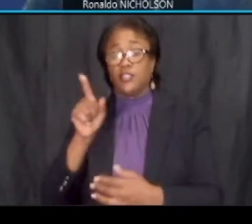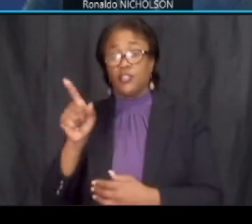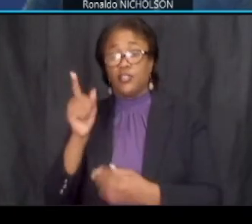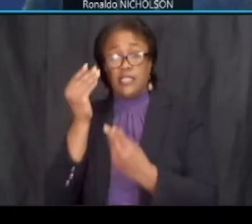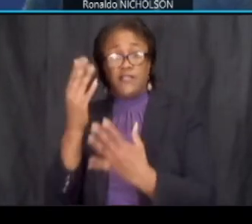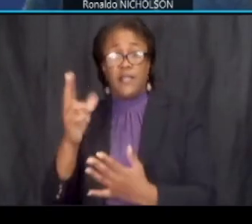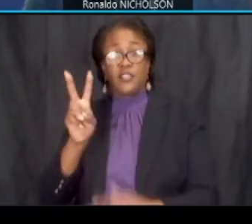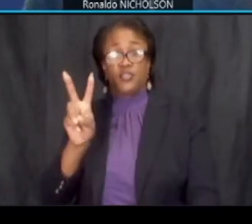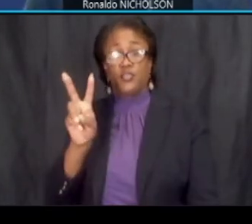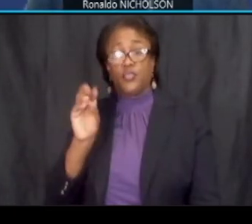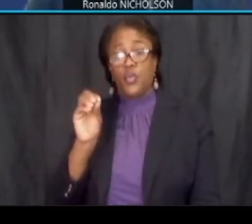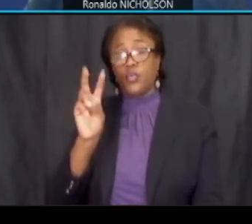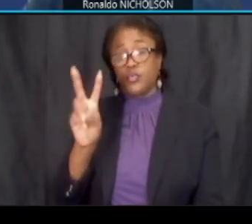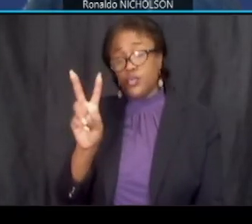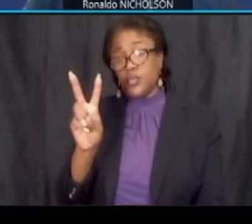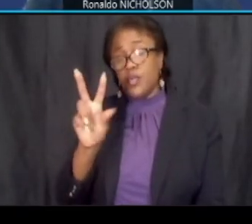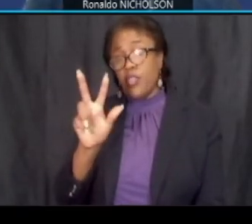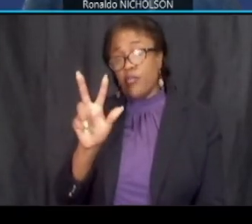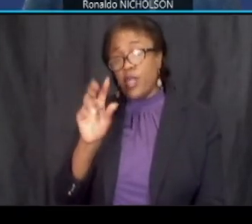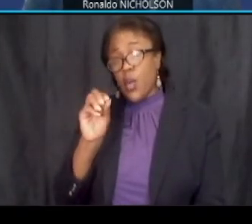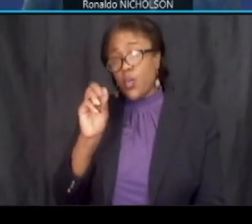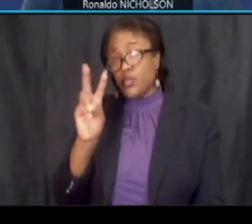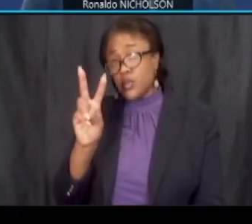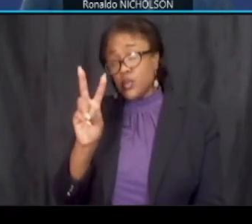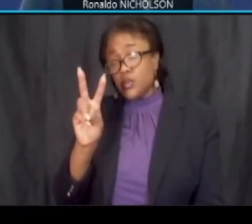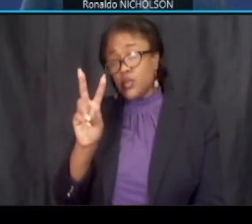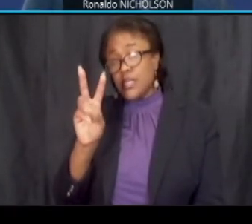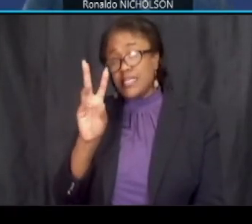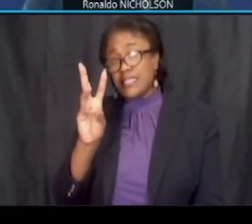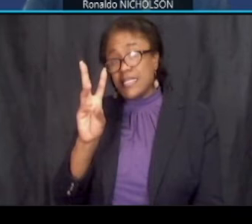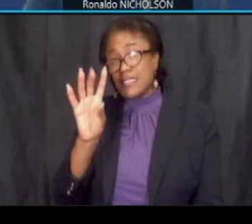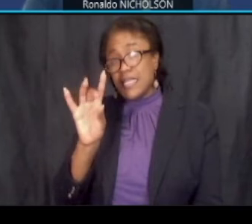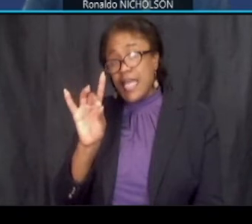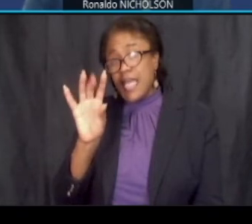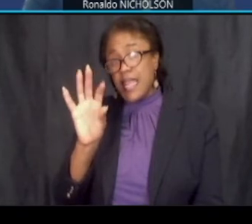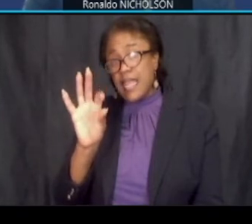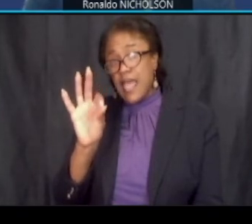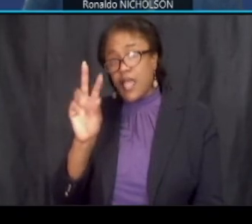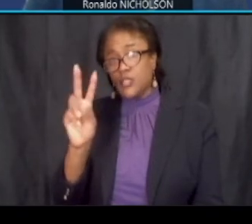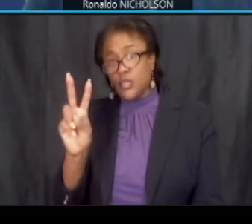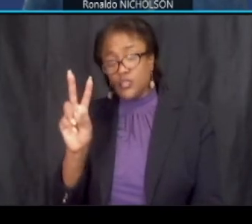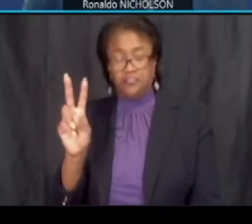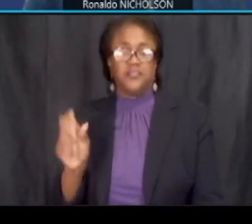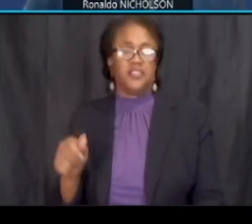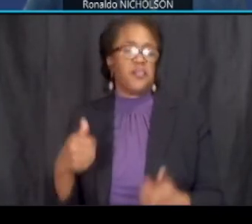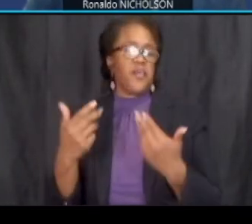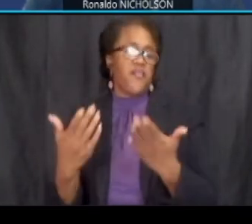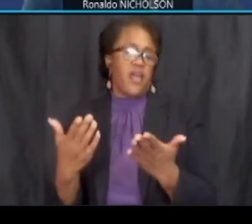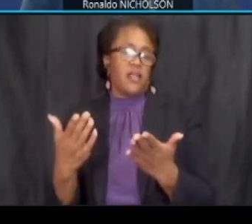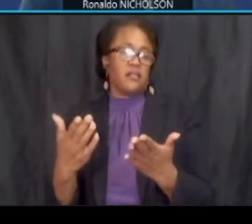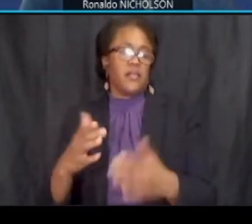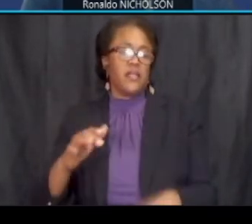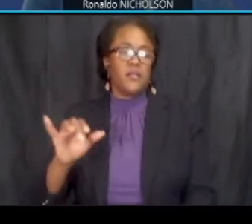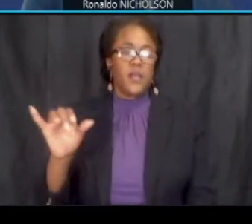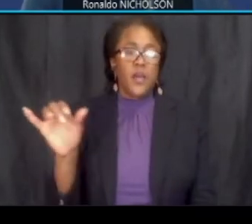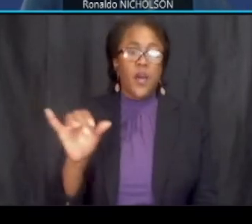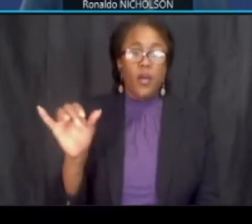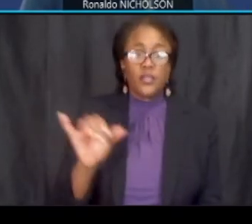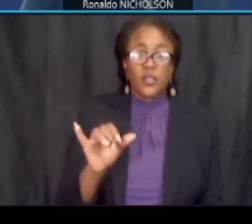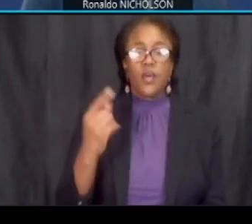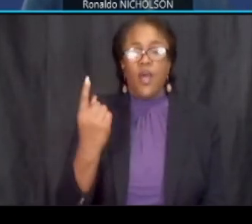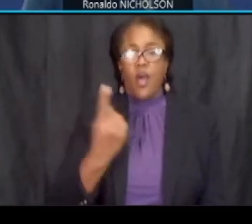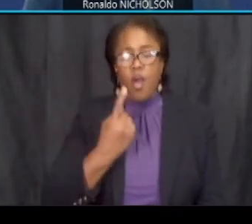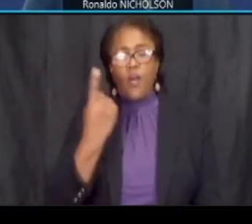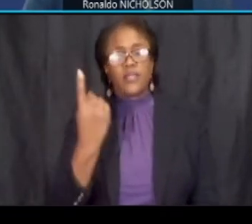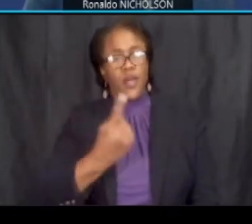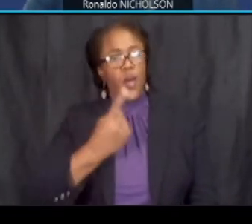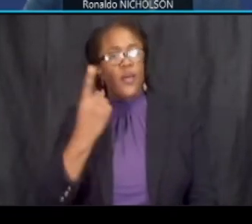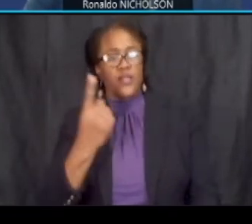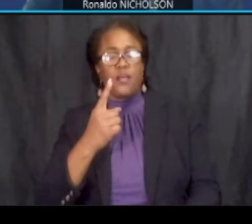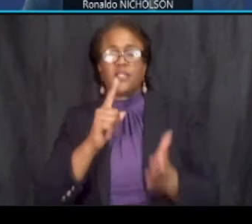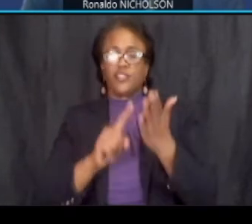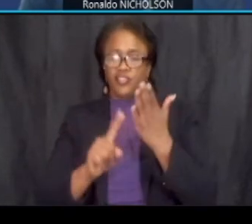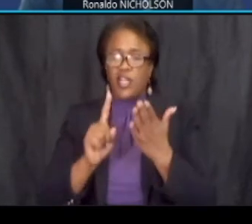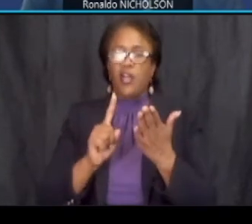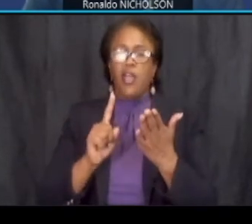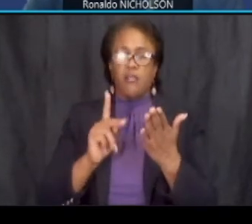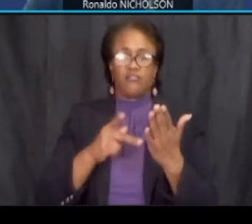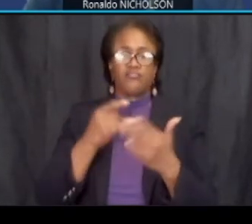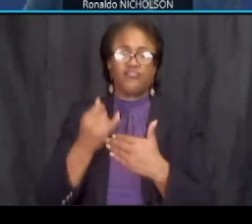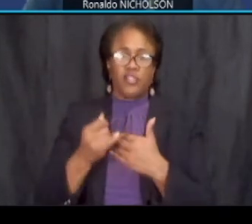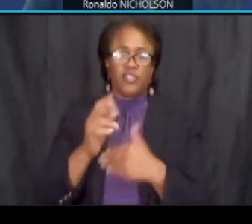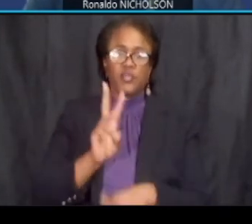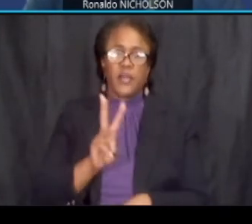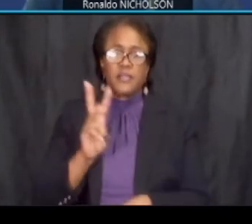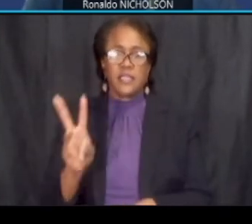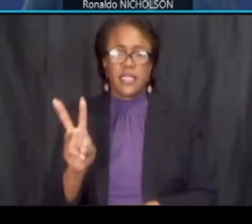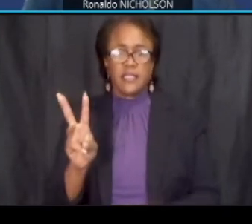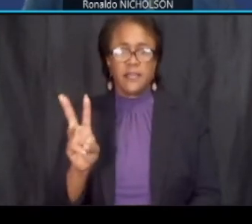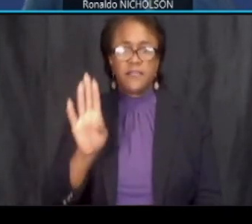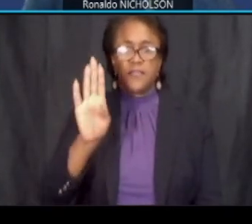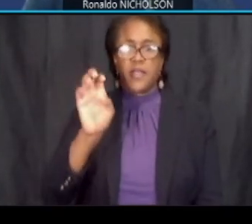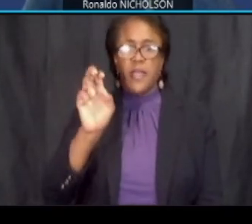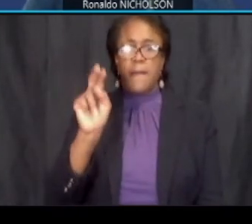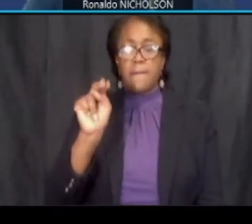202 302 6892 is provided but always always check our project website for updates biddingproject.com